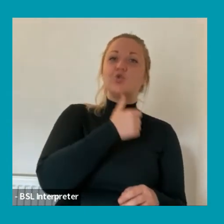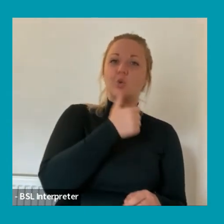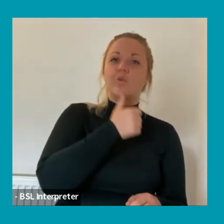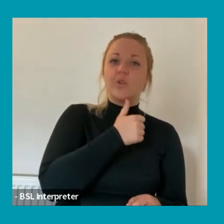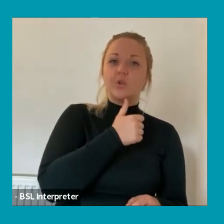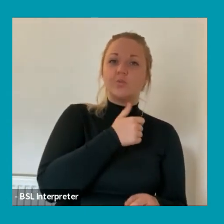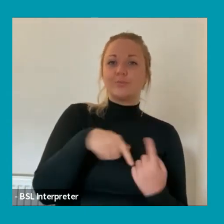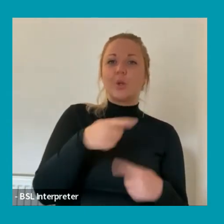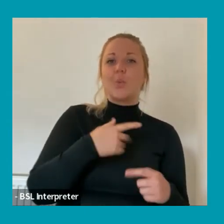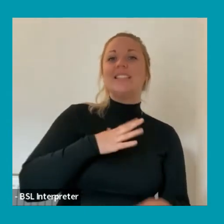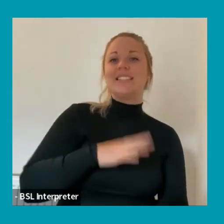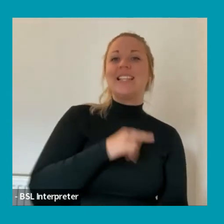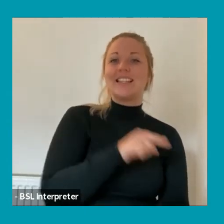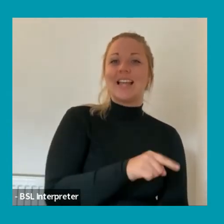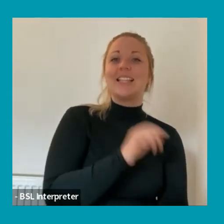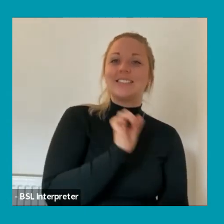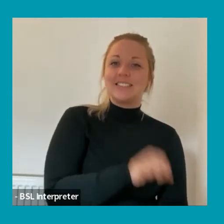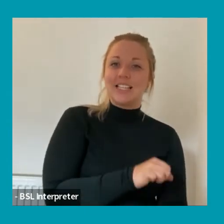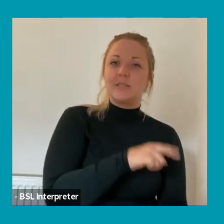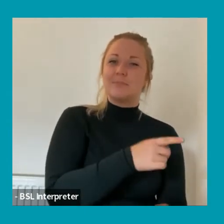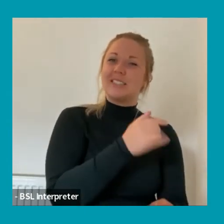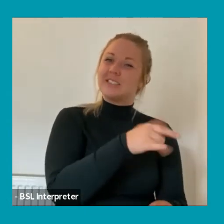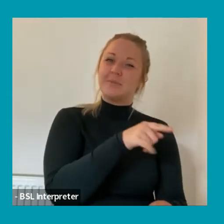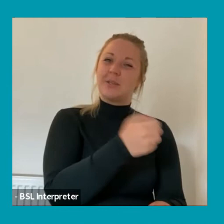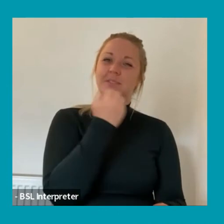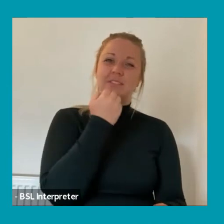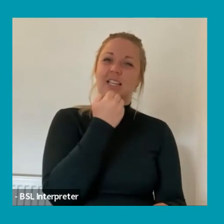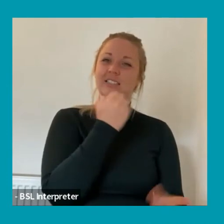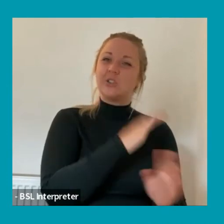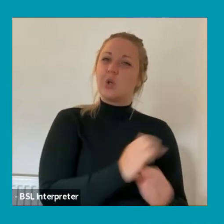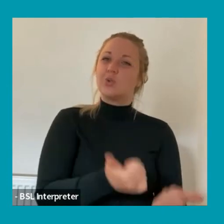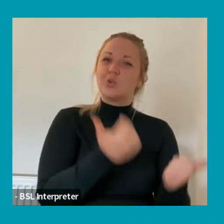But sometimes it can be misleading and those nuances, those lived